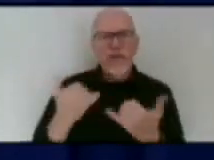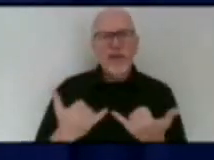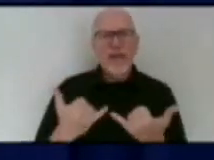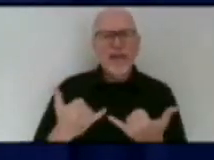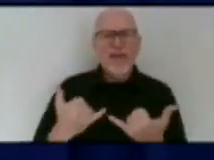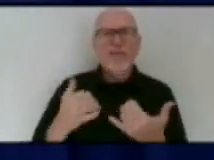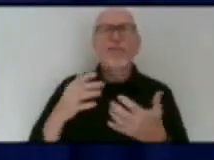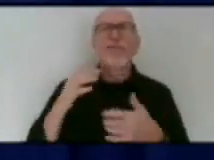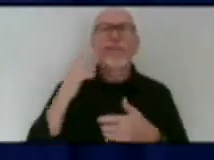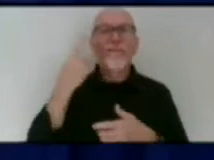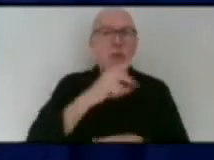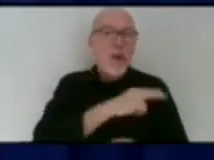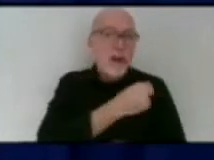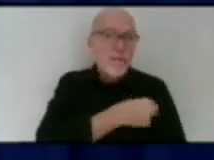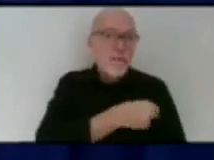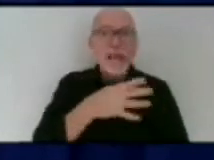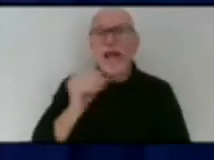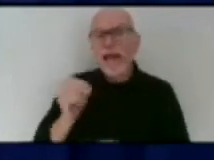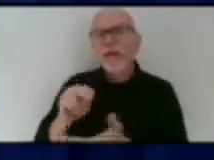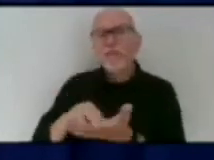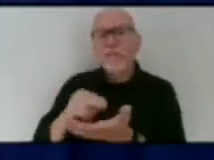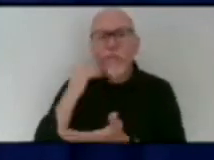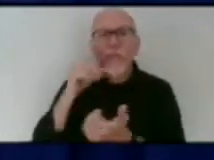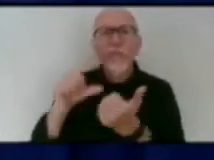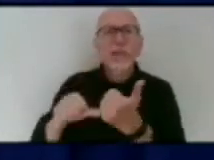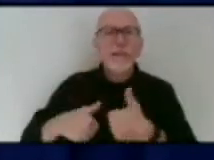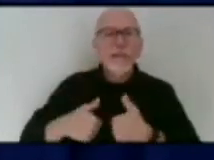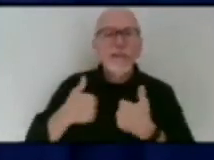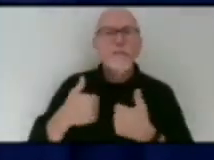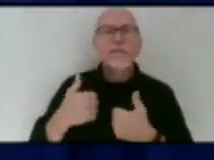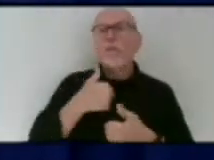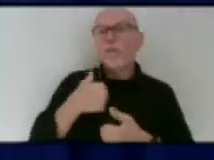facilities. As you know, we've engaged the Indiana National Guard to provide